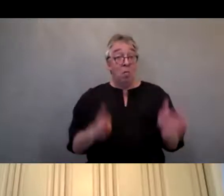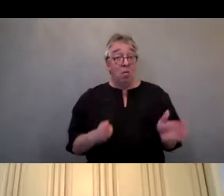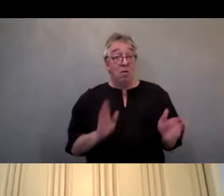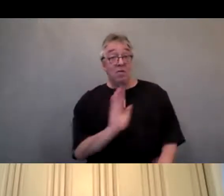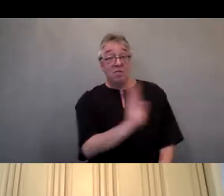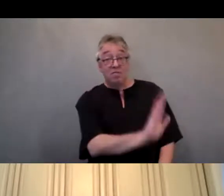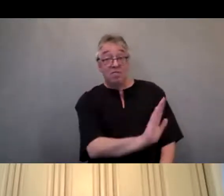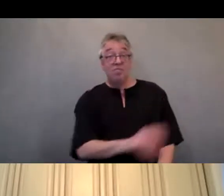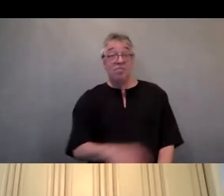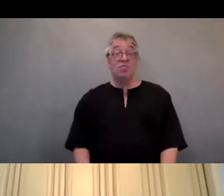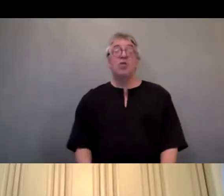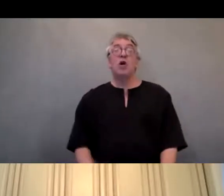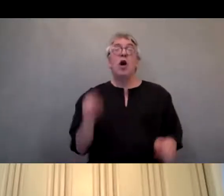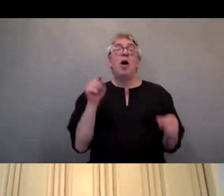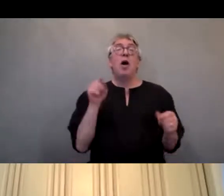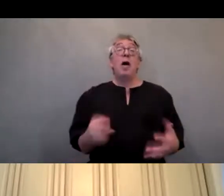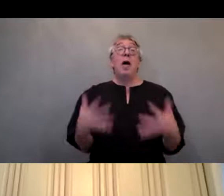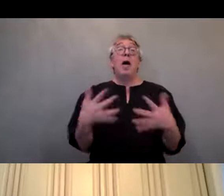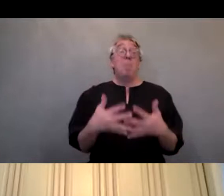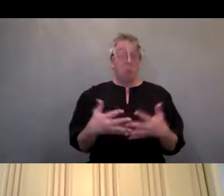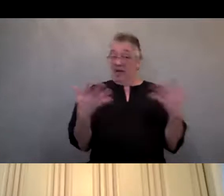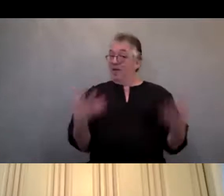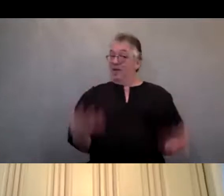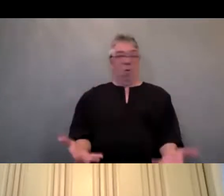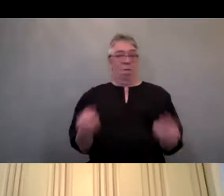in the United States. They do not keep you overnight,